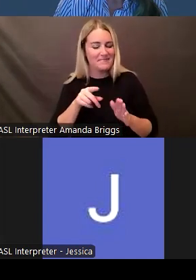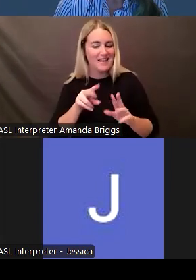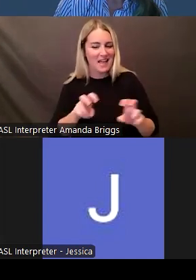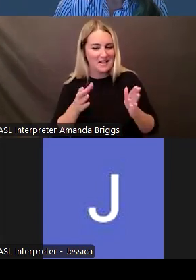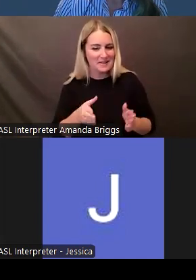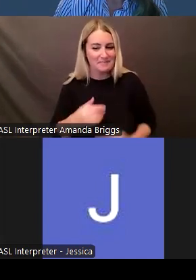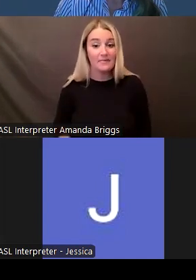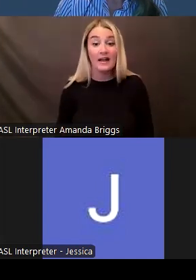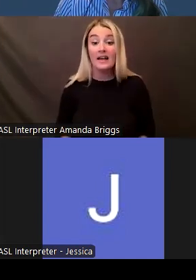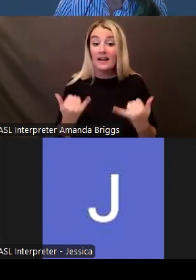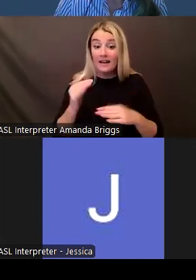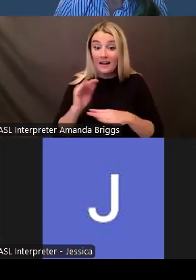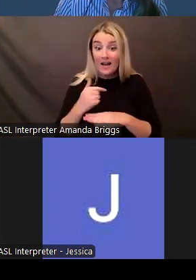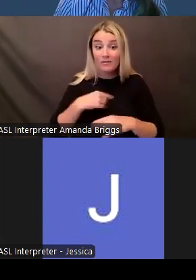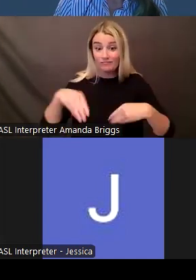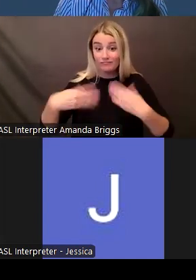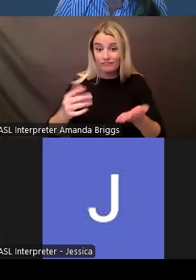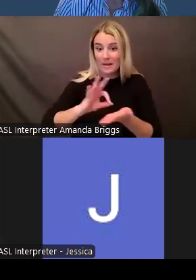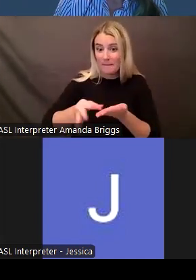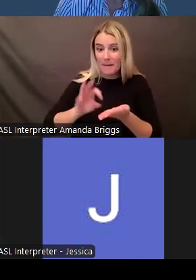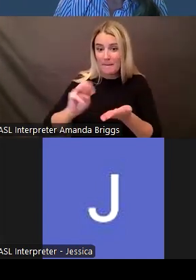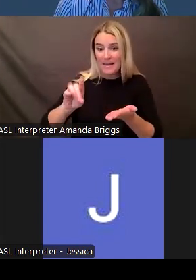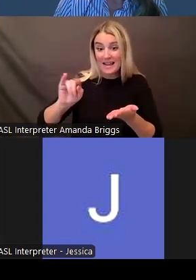Tonight, we are going to be presenting on Medicaid Changes Part 1: